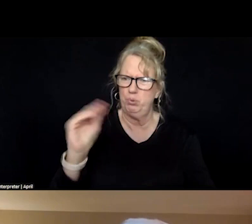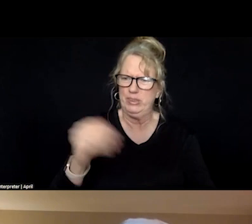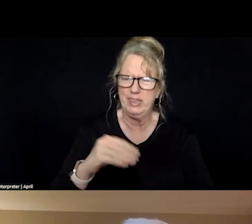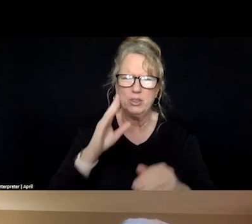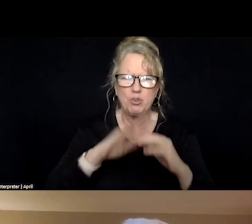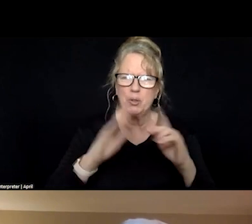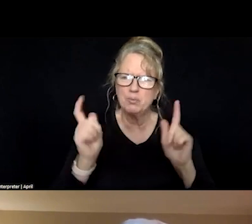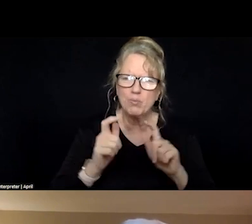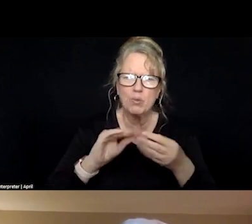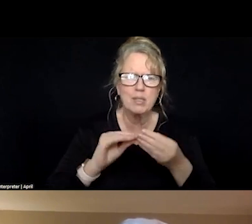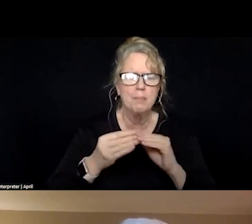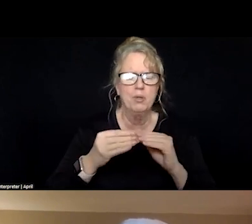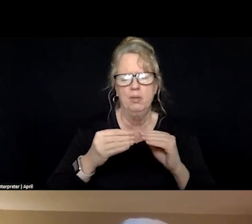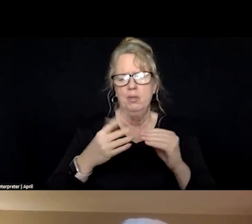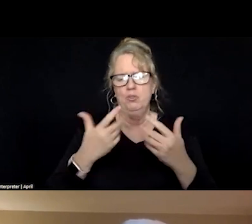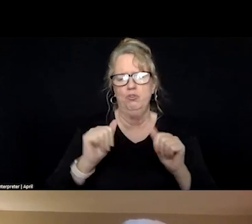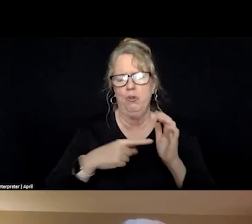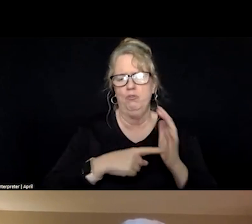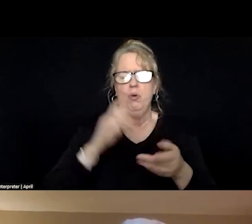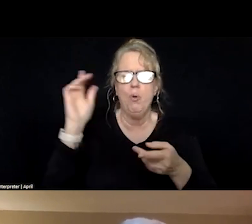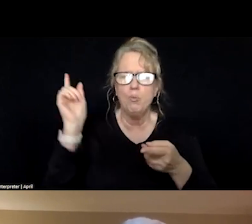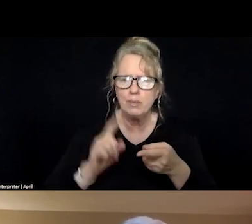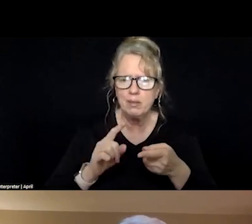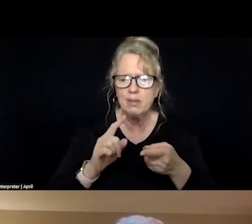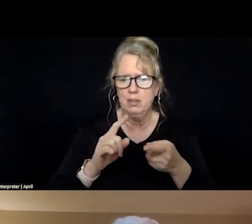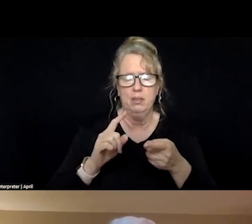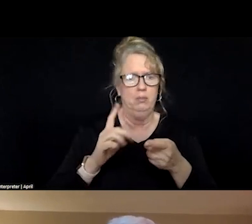IN ORDER TO SHOW REDUCTION, YOU HAVE TO HAVE BIG NUMBERS.